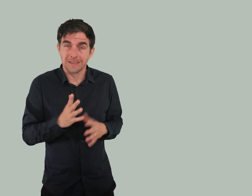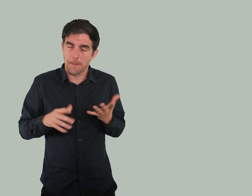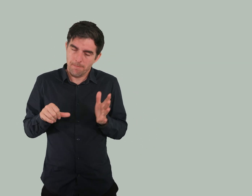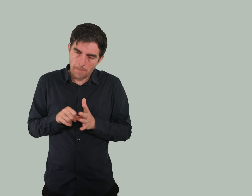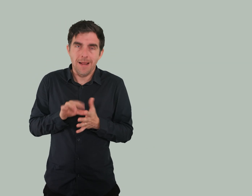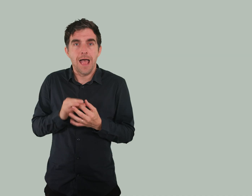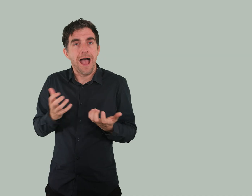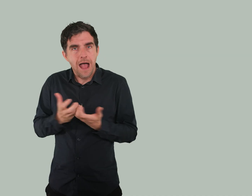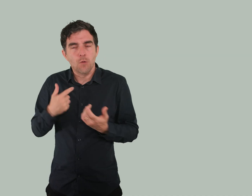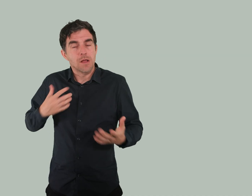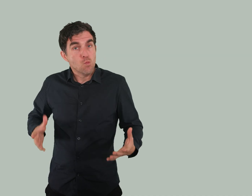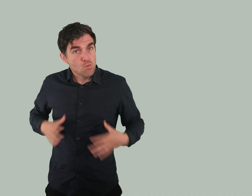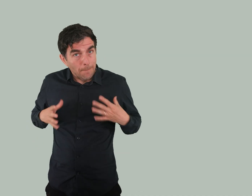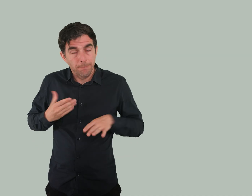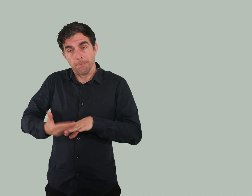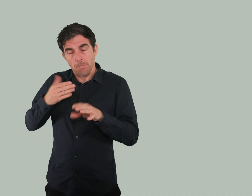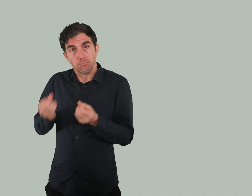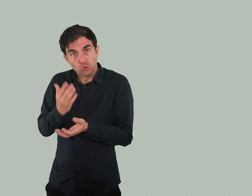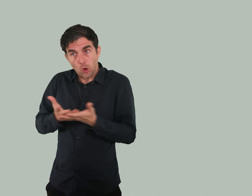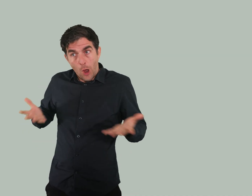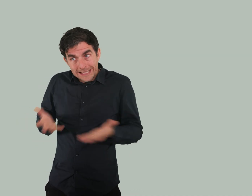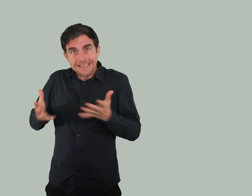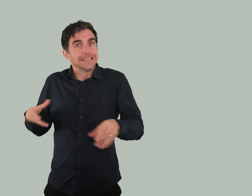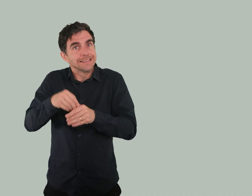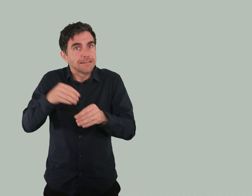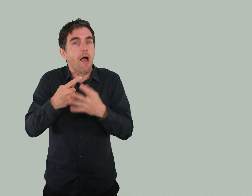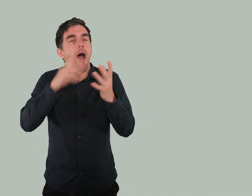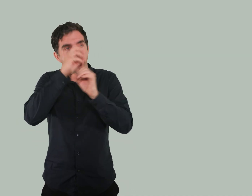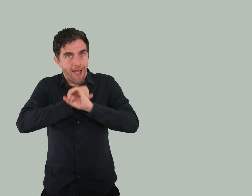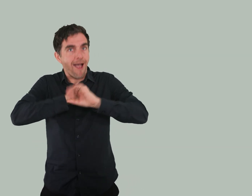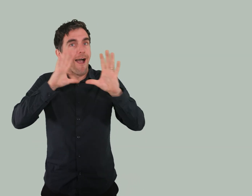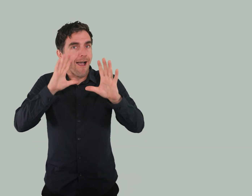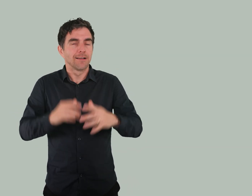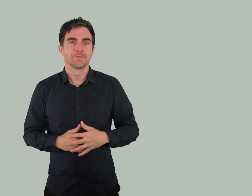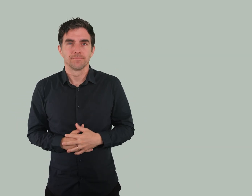It is a problem of preparation and exposure.